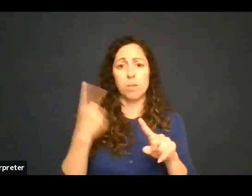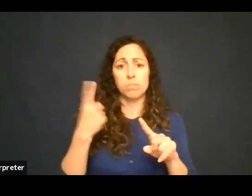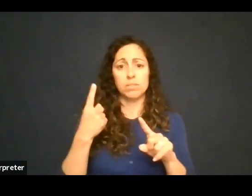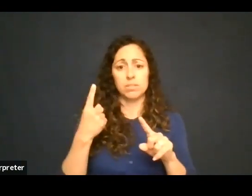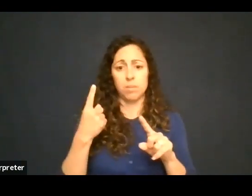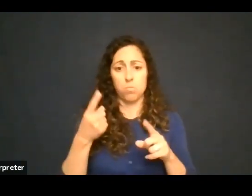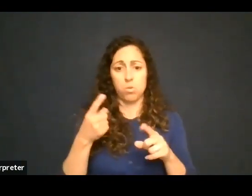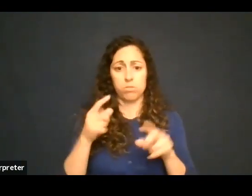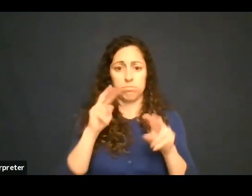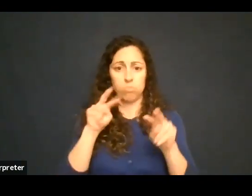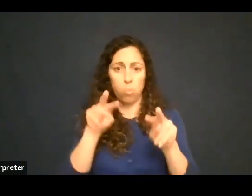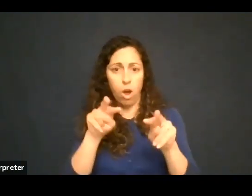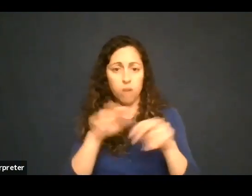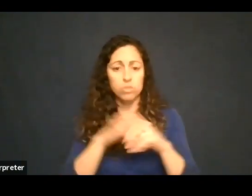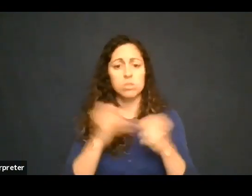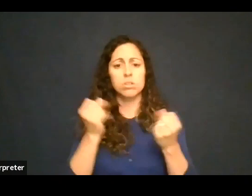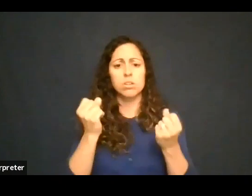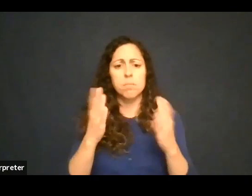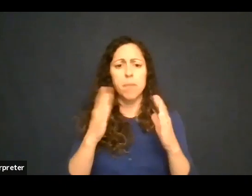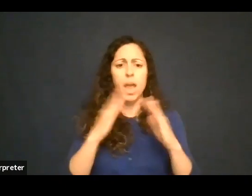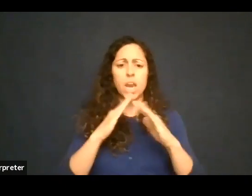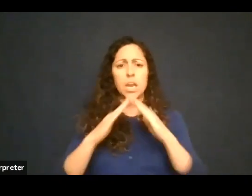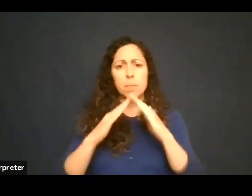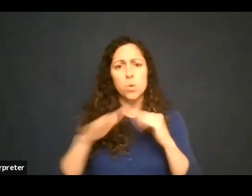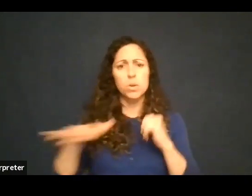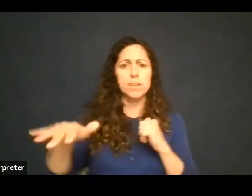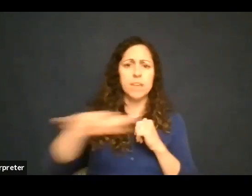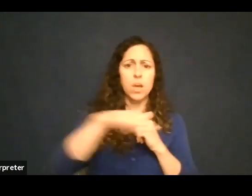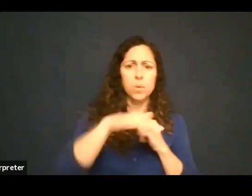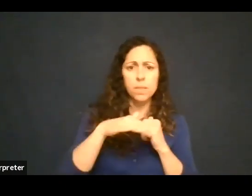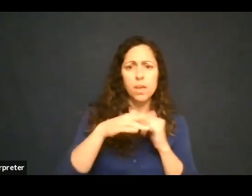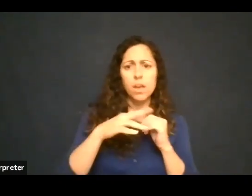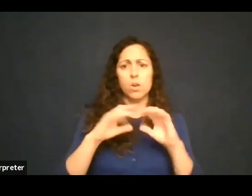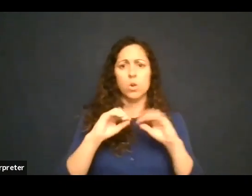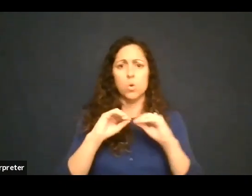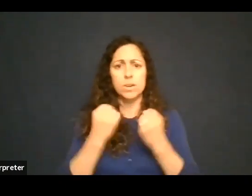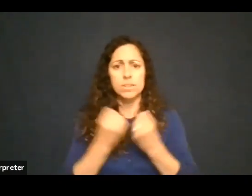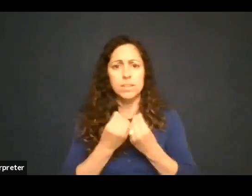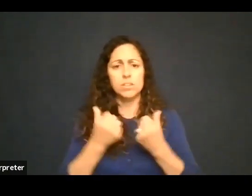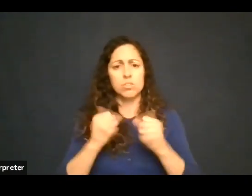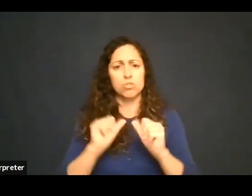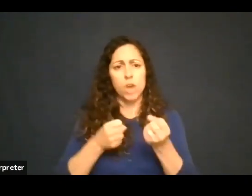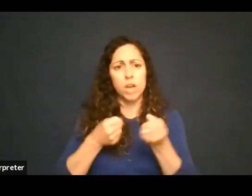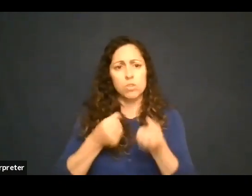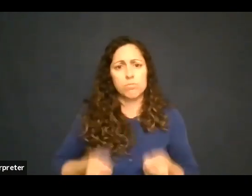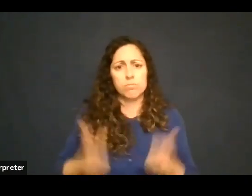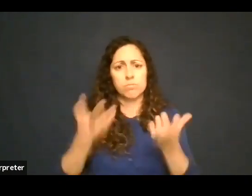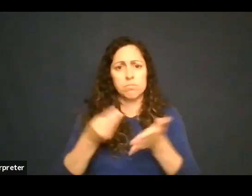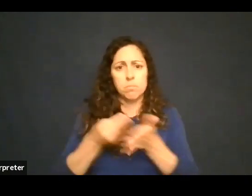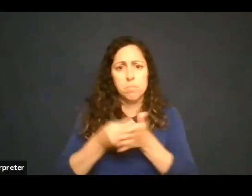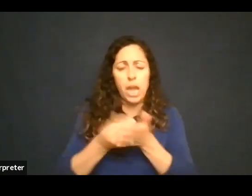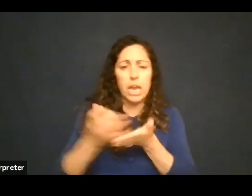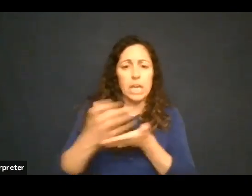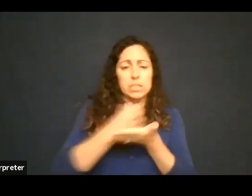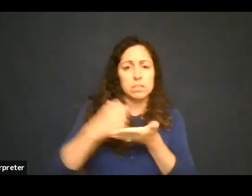to support the efforts of the researchers. In addition to these funds, are there other ways to find additional funding?